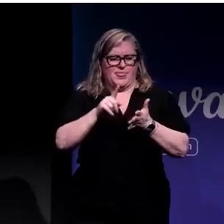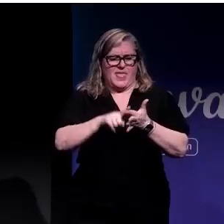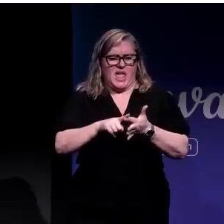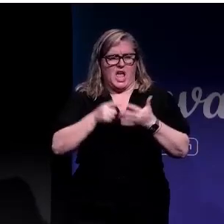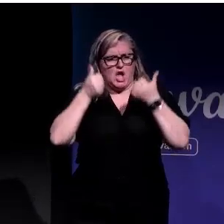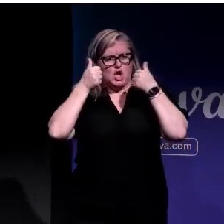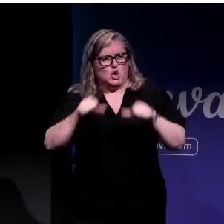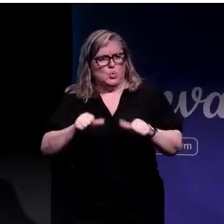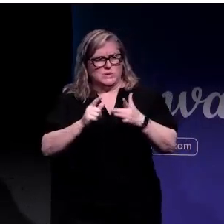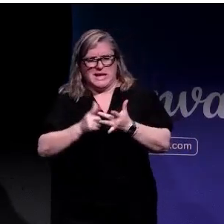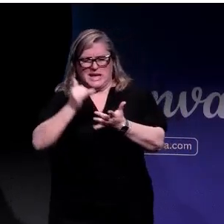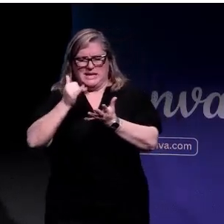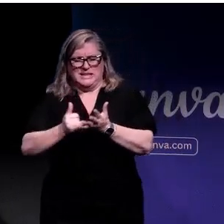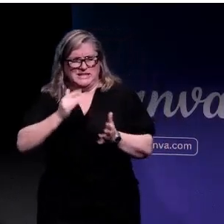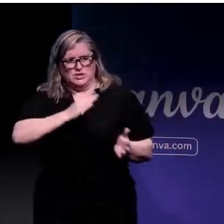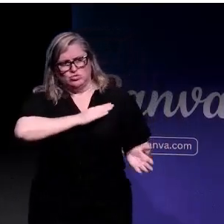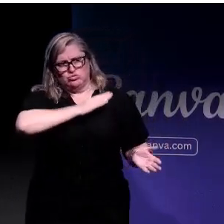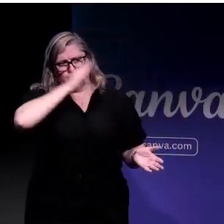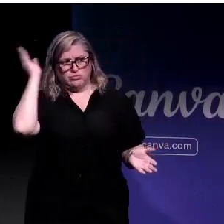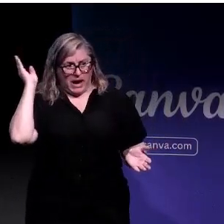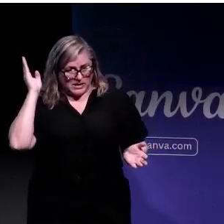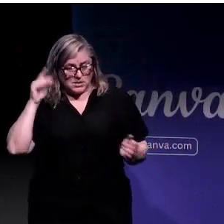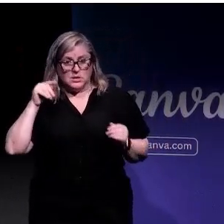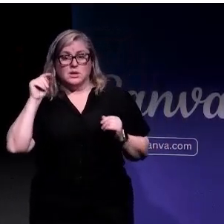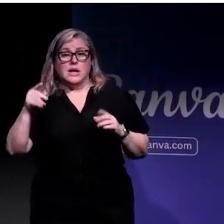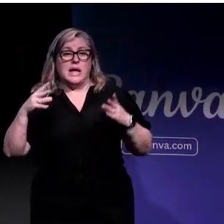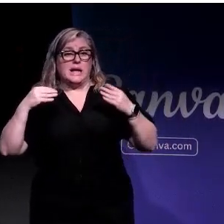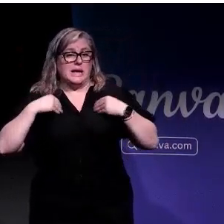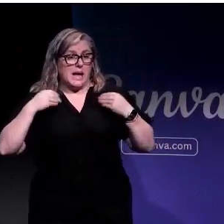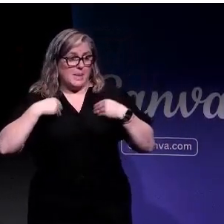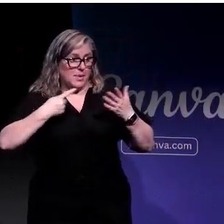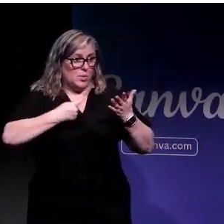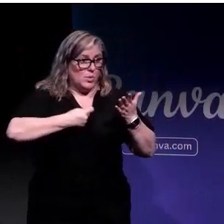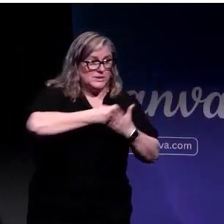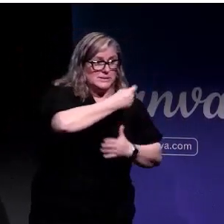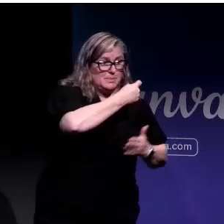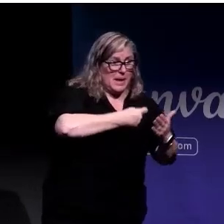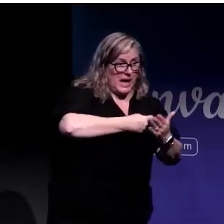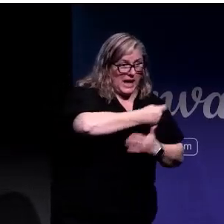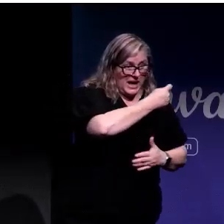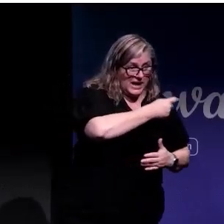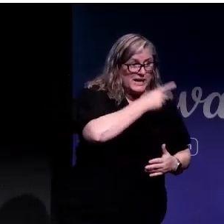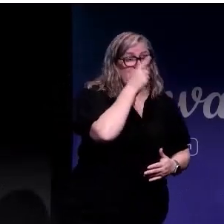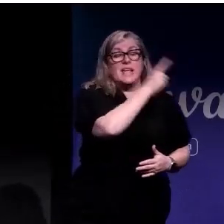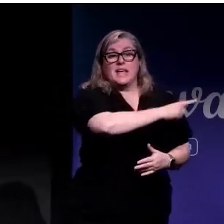paid by companies And he would get drunk and test their website for them.